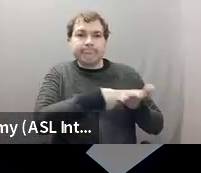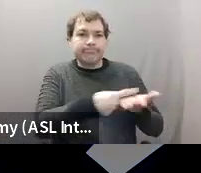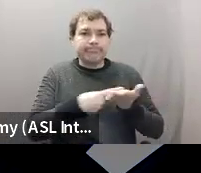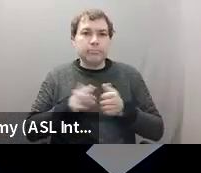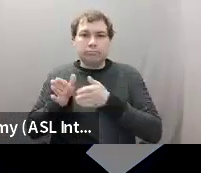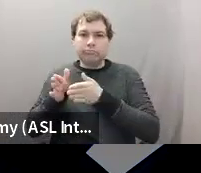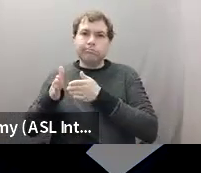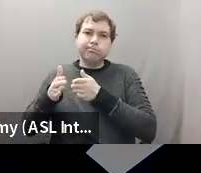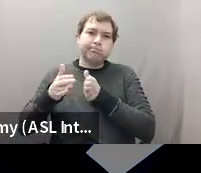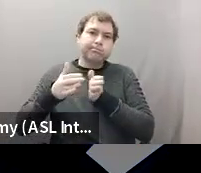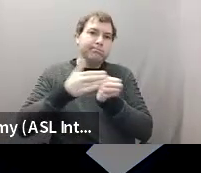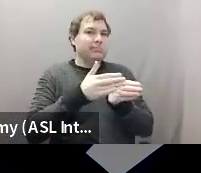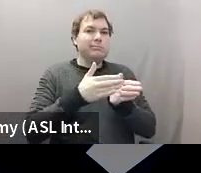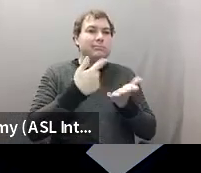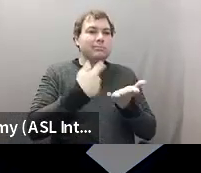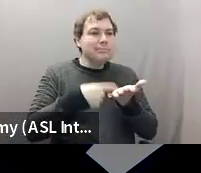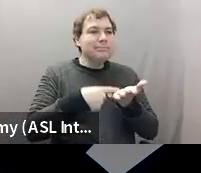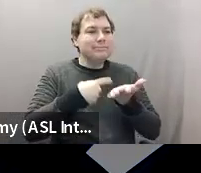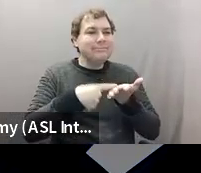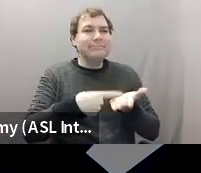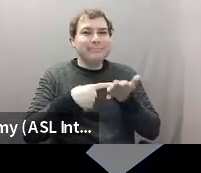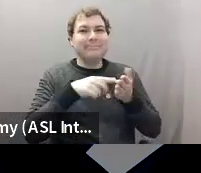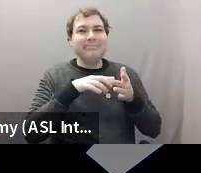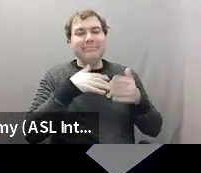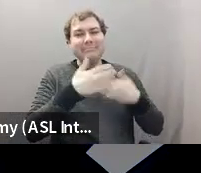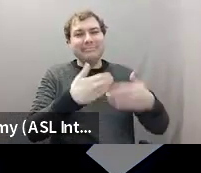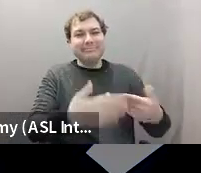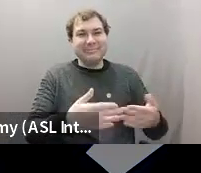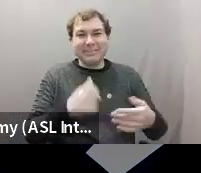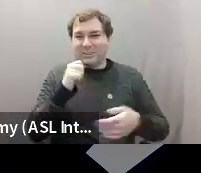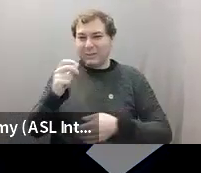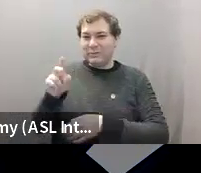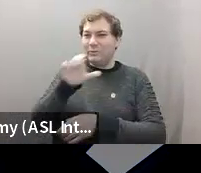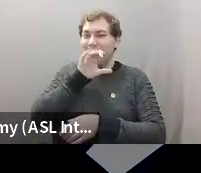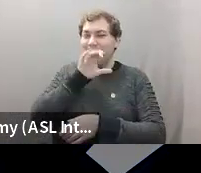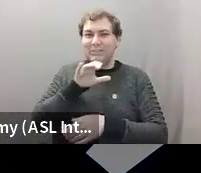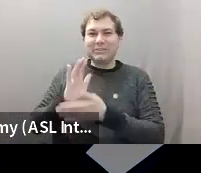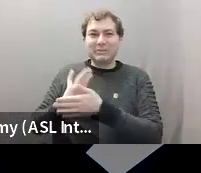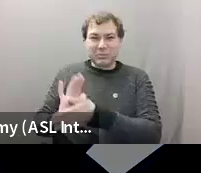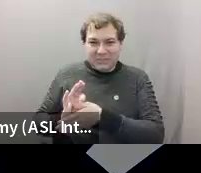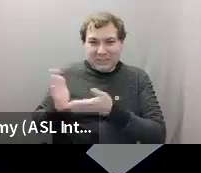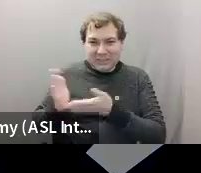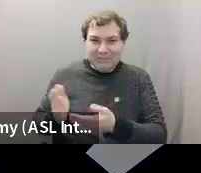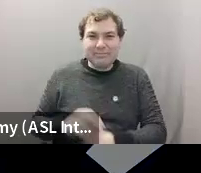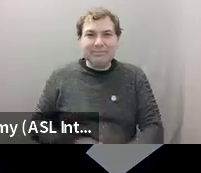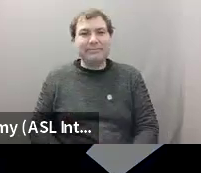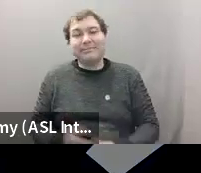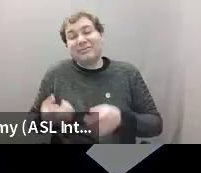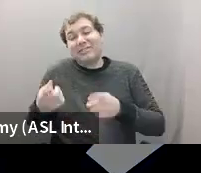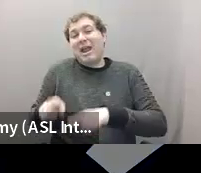Lynnie Downum-Hanzal: we just keep talking and talking, and we don't end up seeing the movie. So like, you know it. It just happens like that, though.